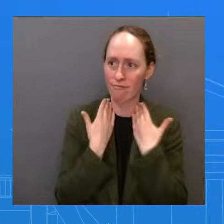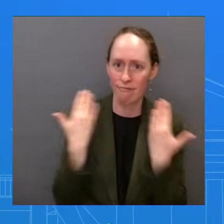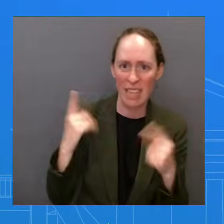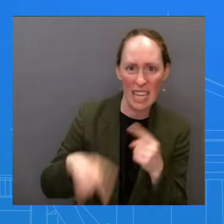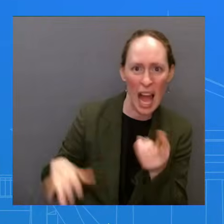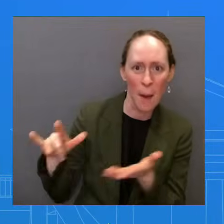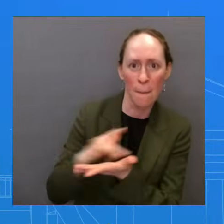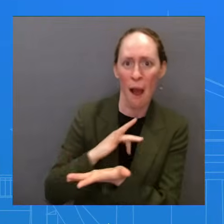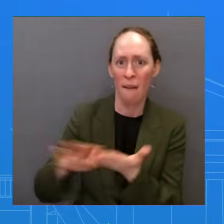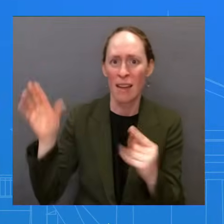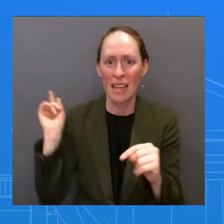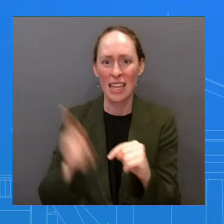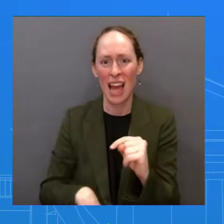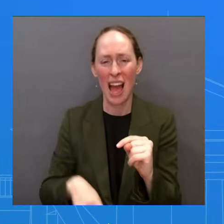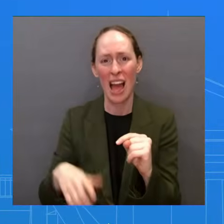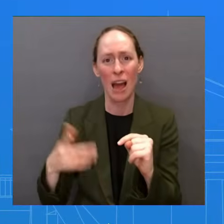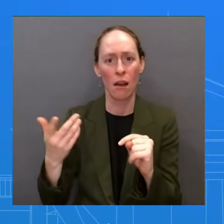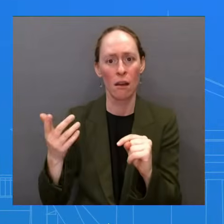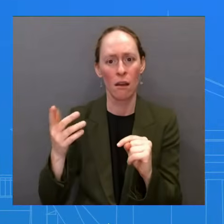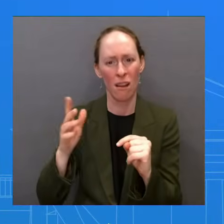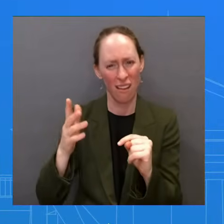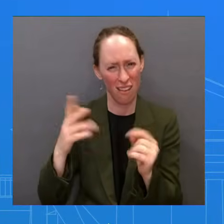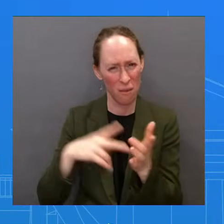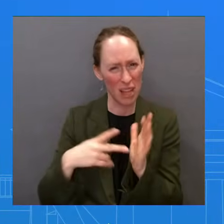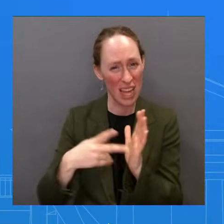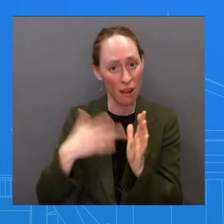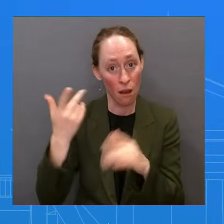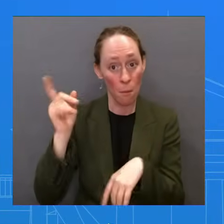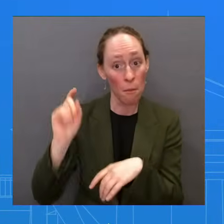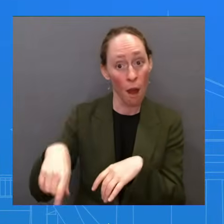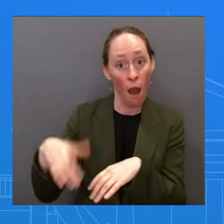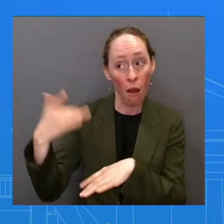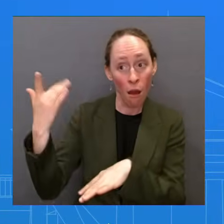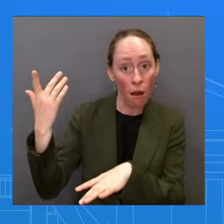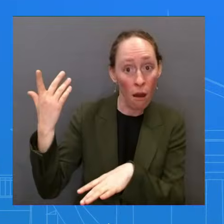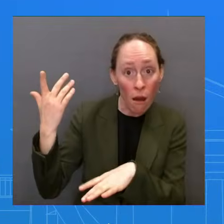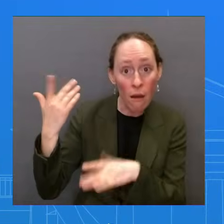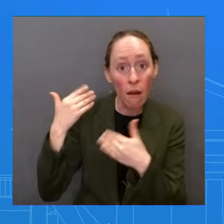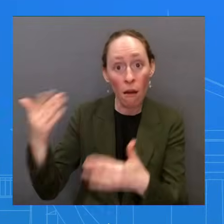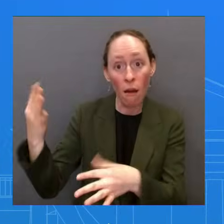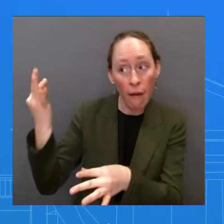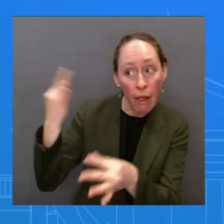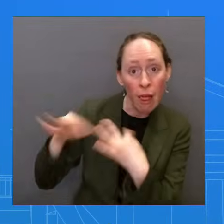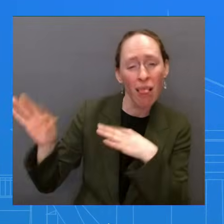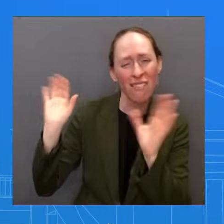the President will discuss initiating a separate process to address the budget and appropriations,